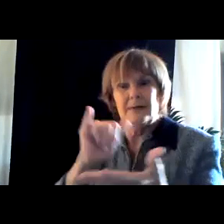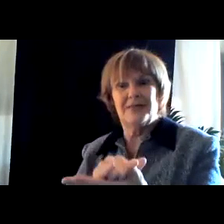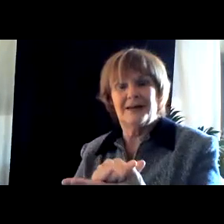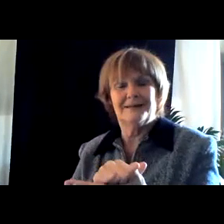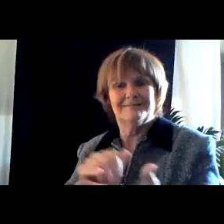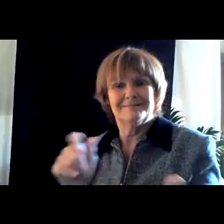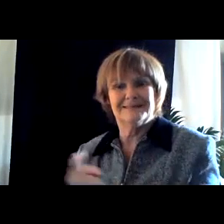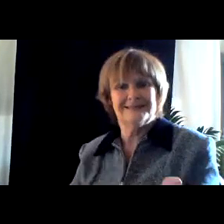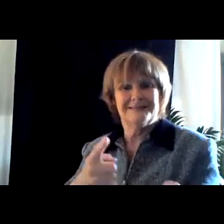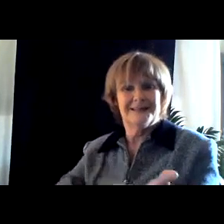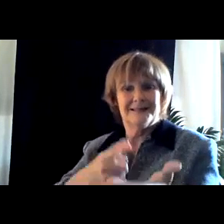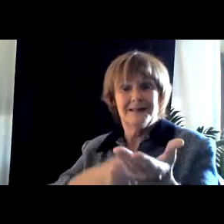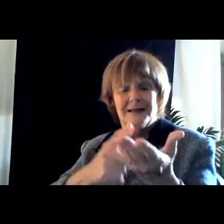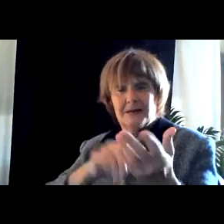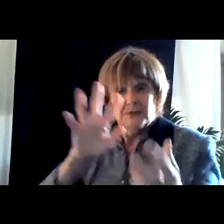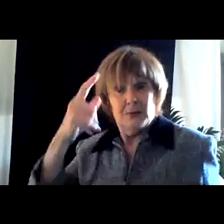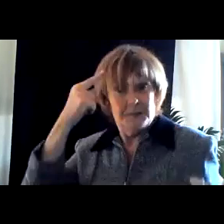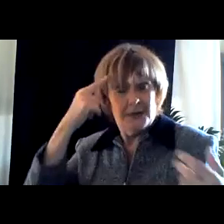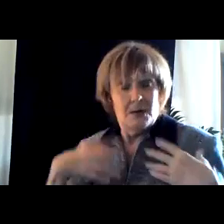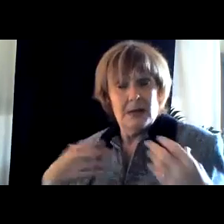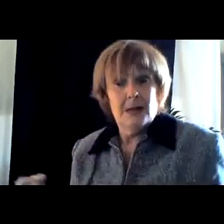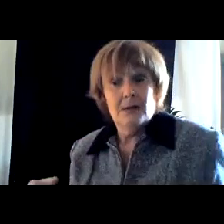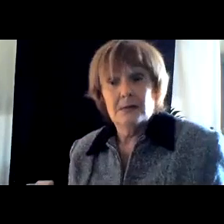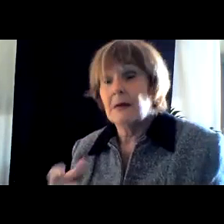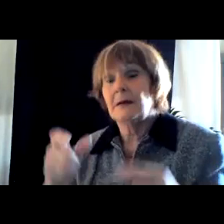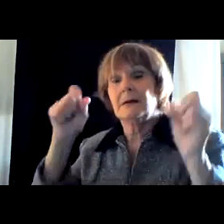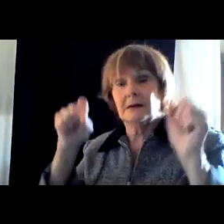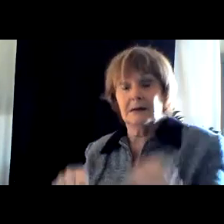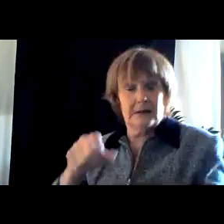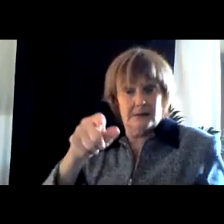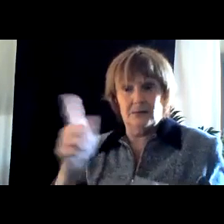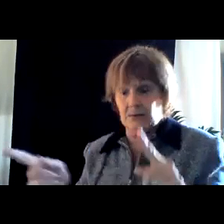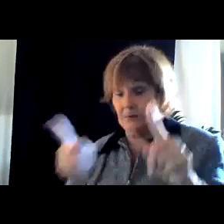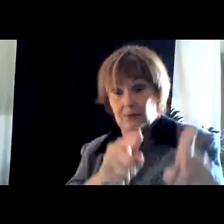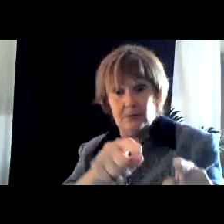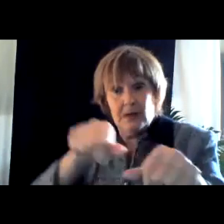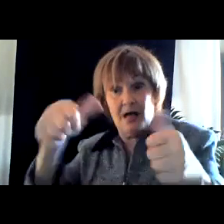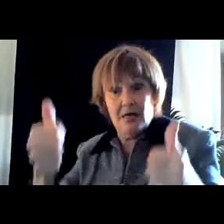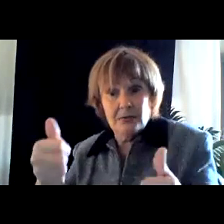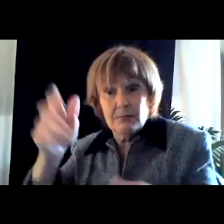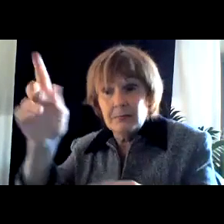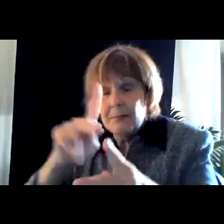and you're very well versed on trauma, then can you go to some of those other groups? Can you go to the health and healing justice groups,